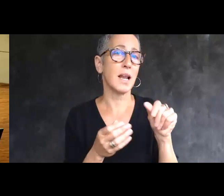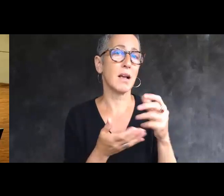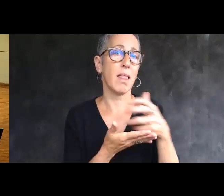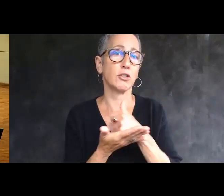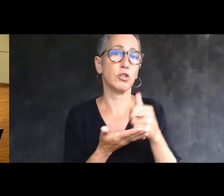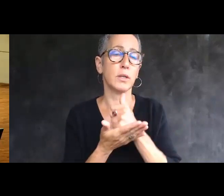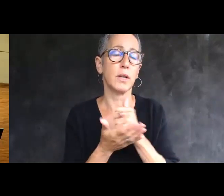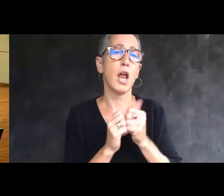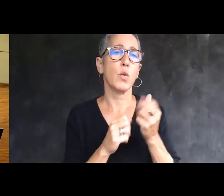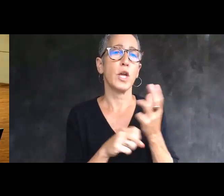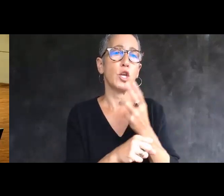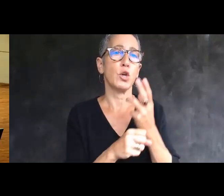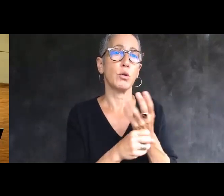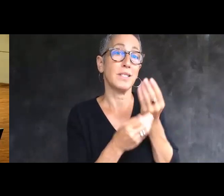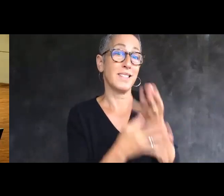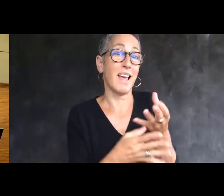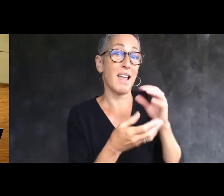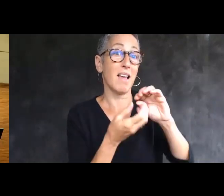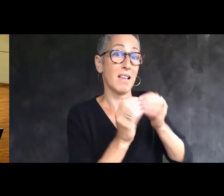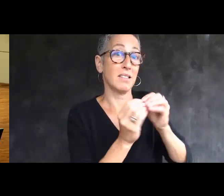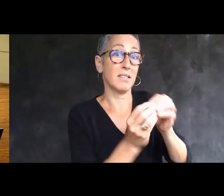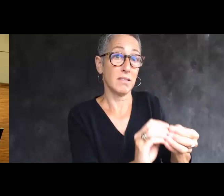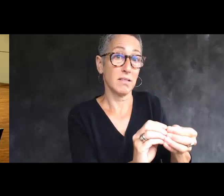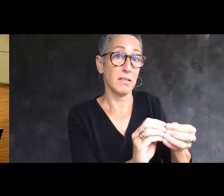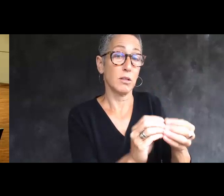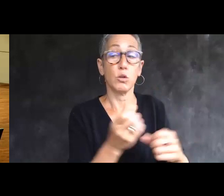to inform the supports and services that people need in order